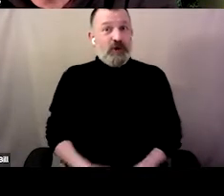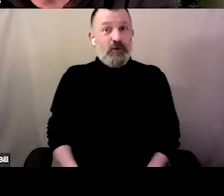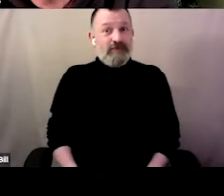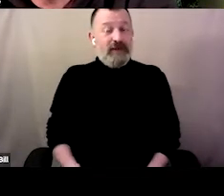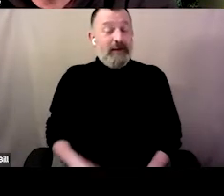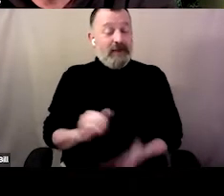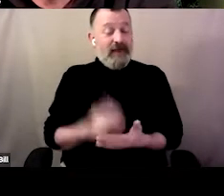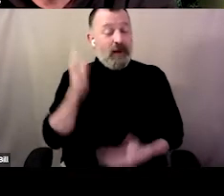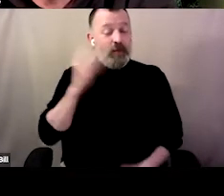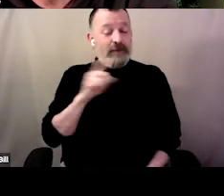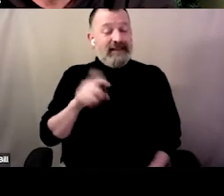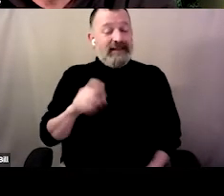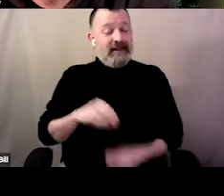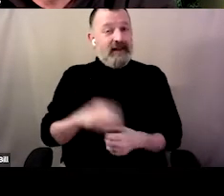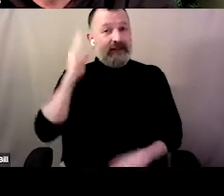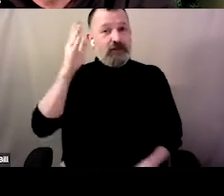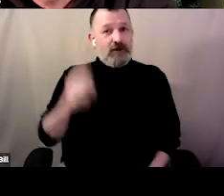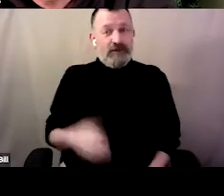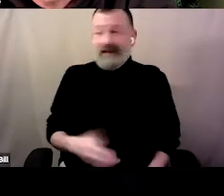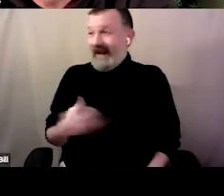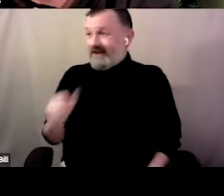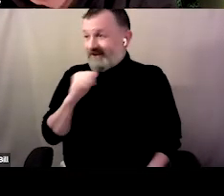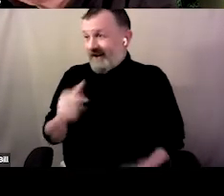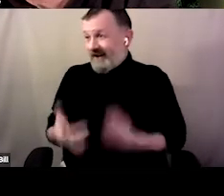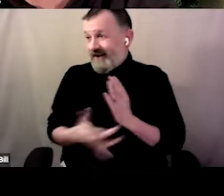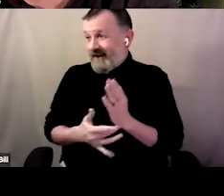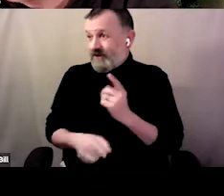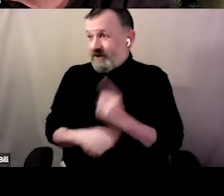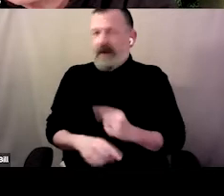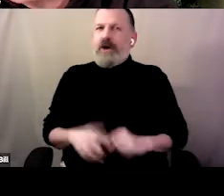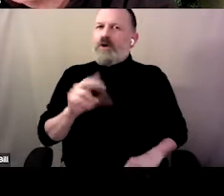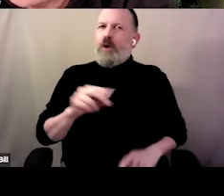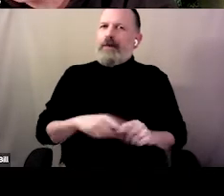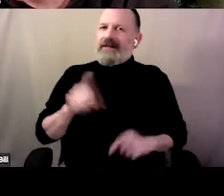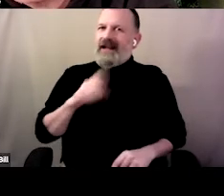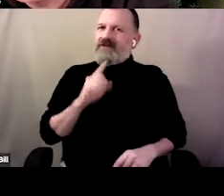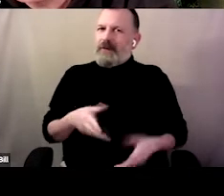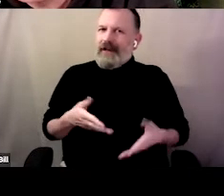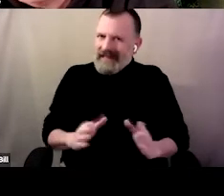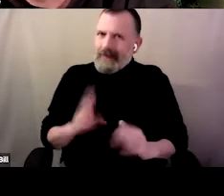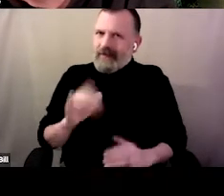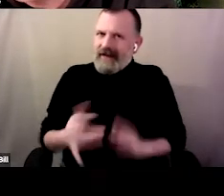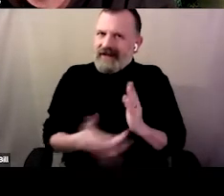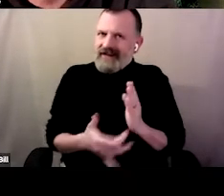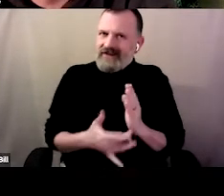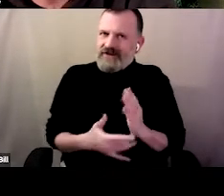Rick Mislan: Nascent technology again right and that's CalebBarlow: Nobody has Rick Mislan: Yeah. CalebBarlow: And it's nice CalebBarlow: To be able to